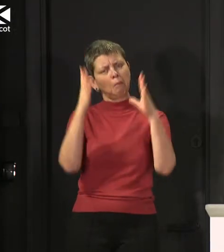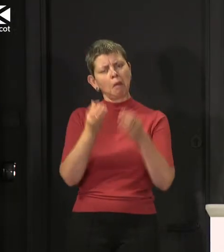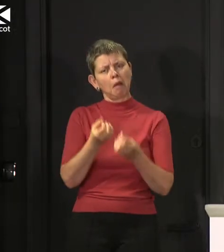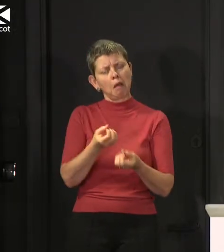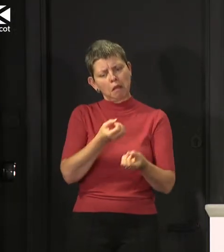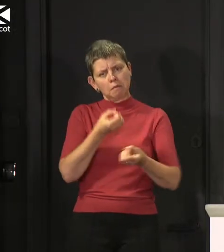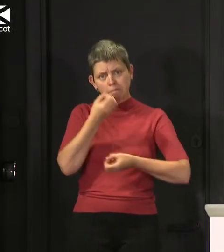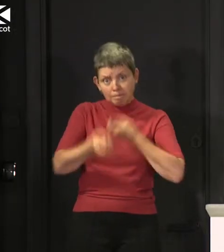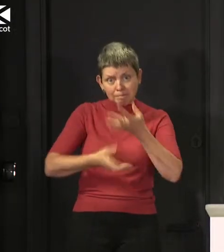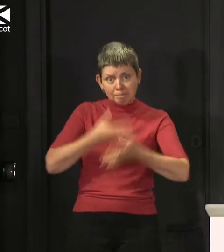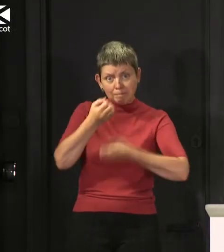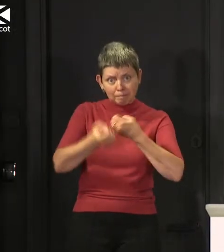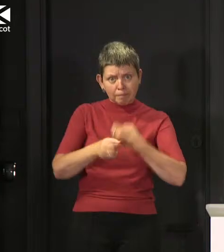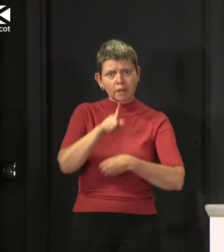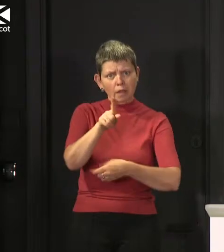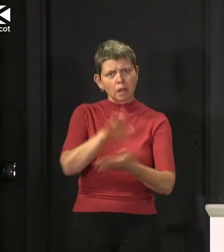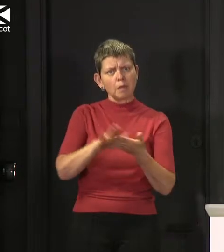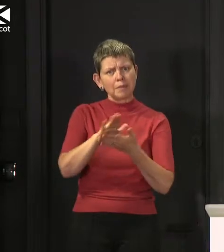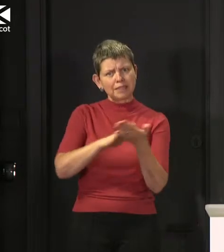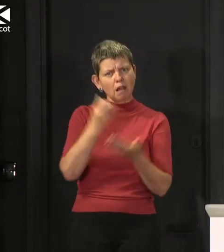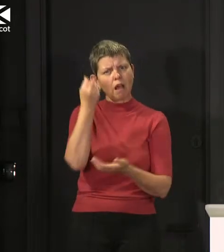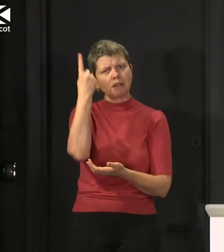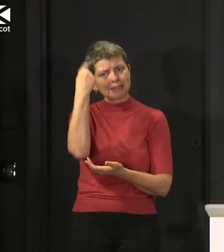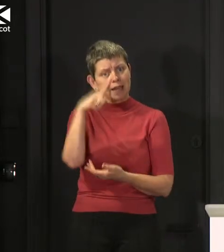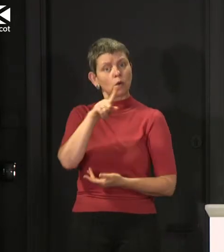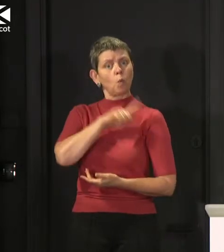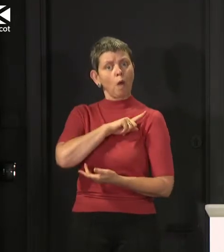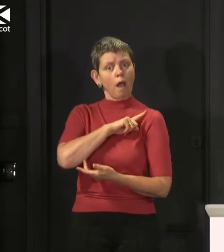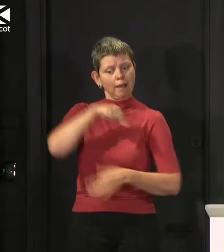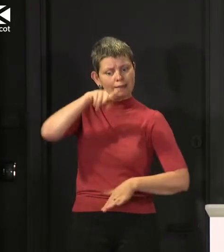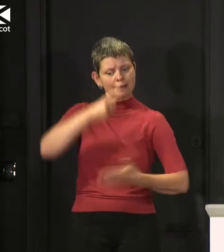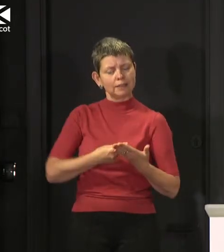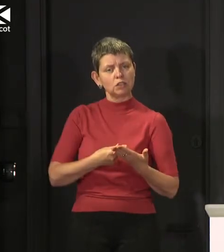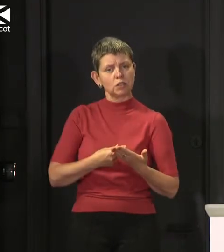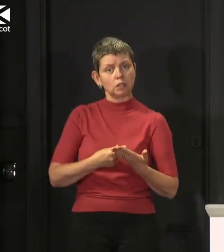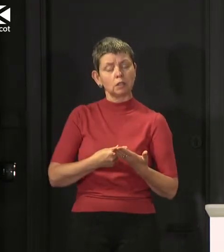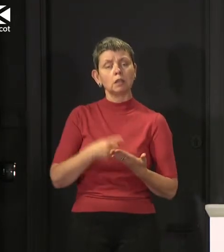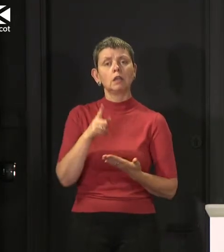that we are taking into account coming to these decisions. And, also, I want people